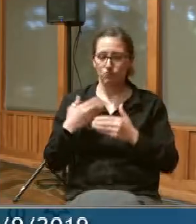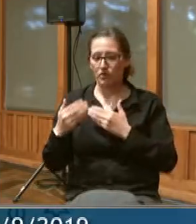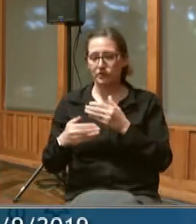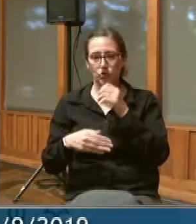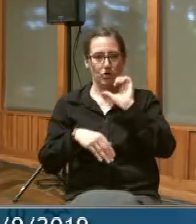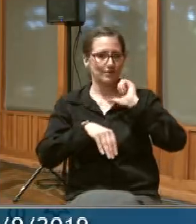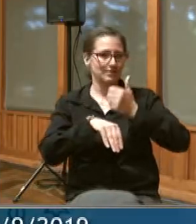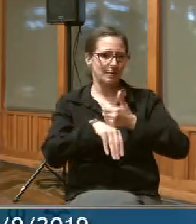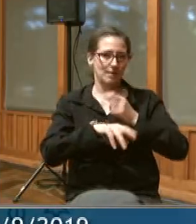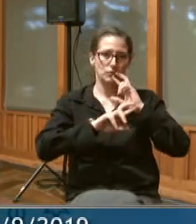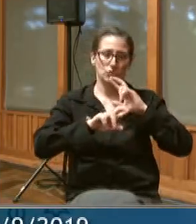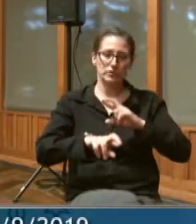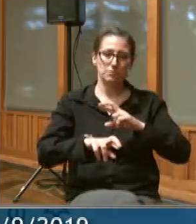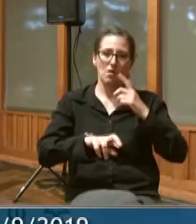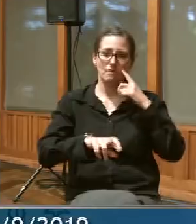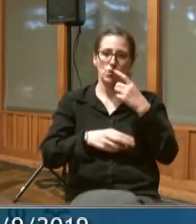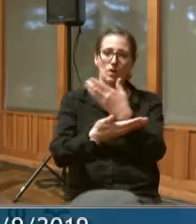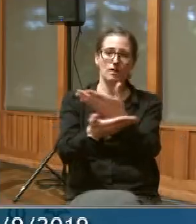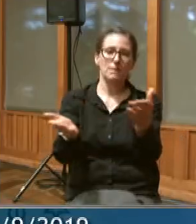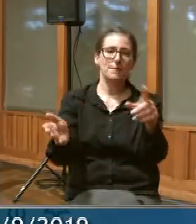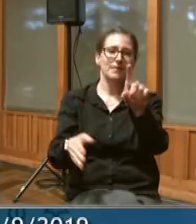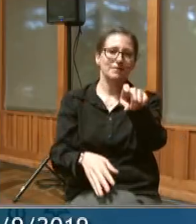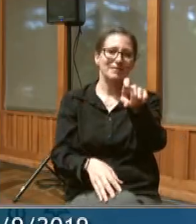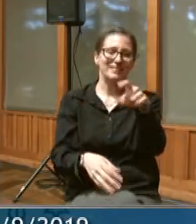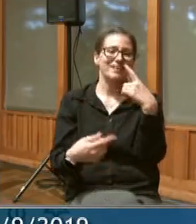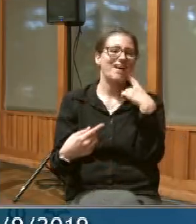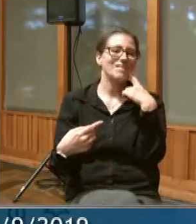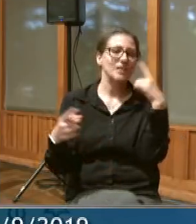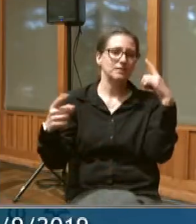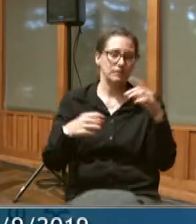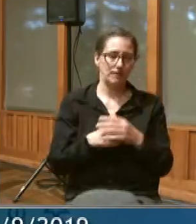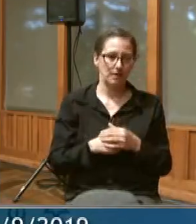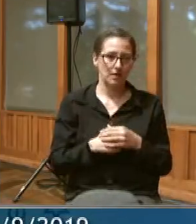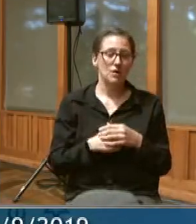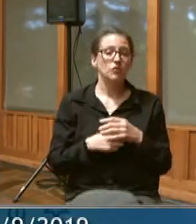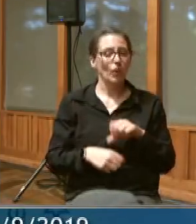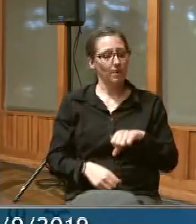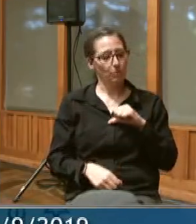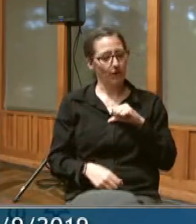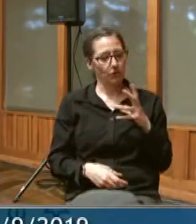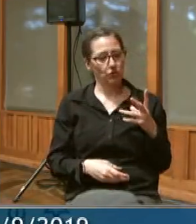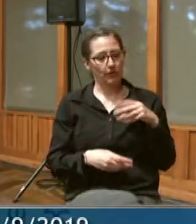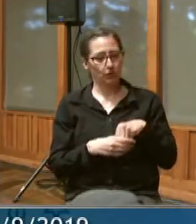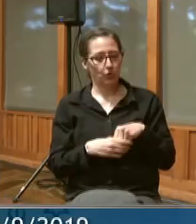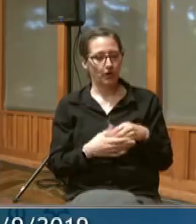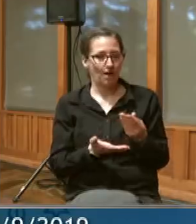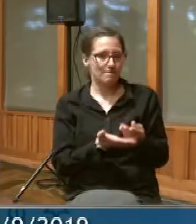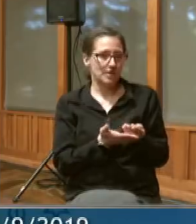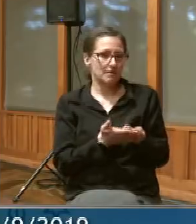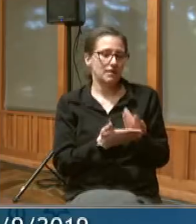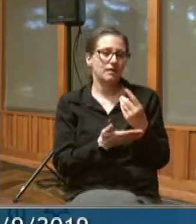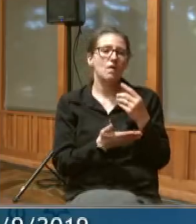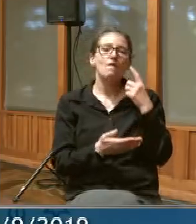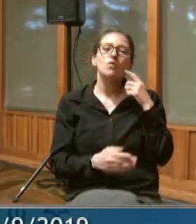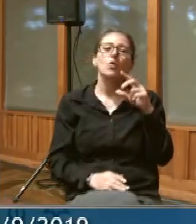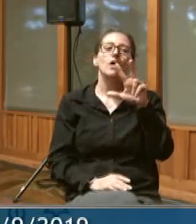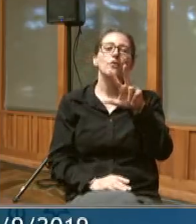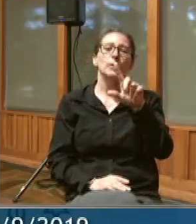AMERICA. MANY OF OUR SYSTEMS AND PROCESSES ARE NOT SET UP TO RESPOND TO THE PUBLIC EFFECTIVELY. I'M PARTICULARLY PROUD TO